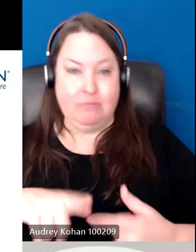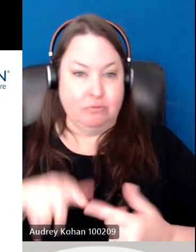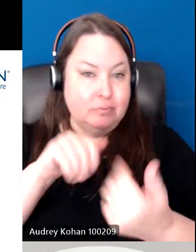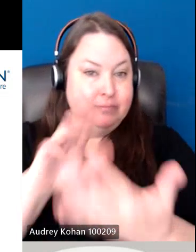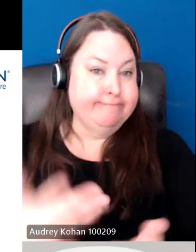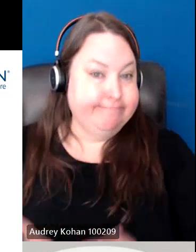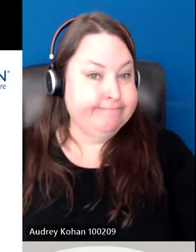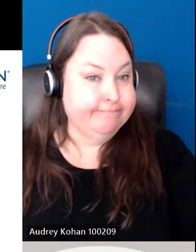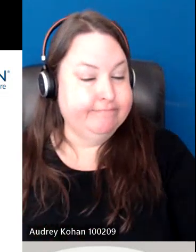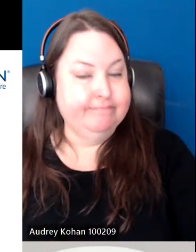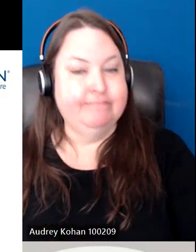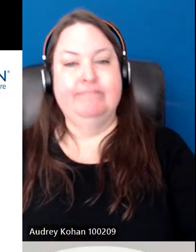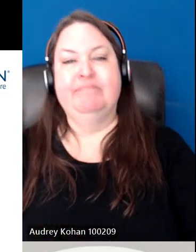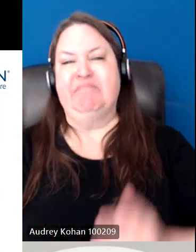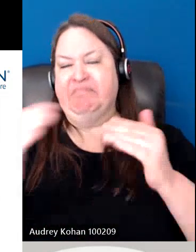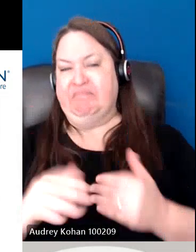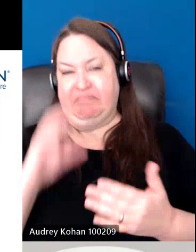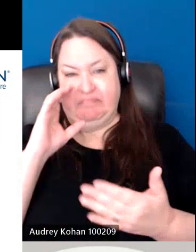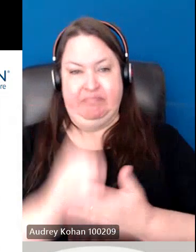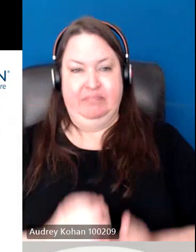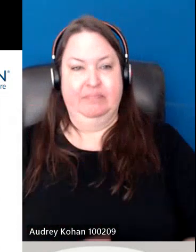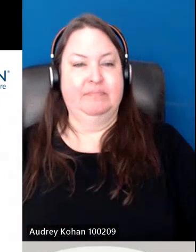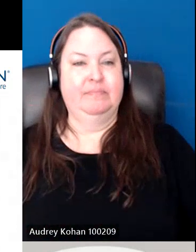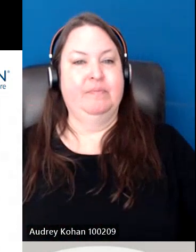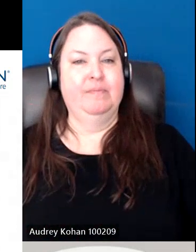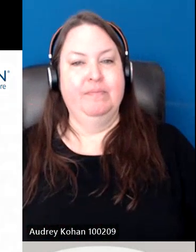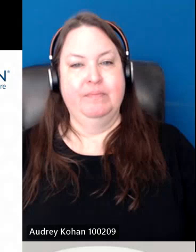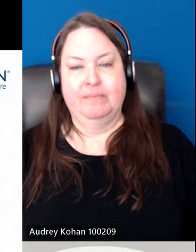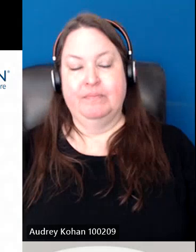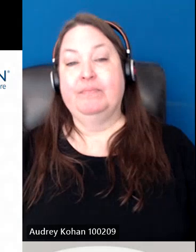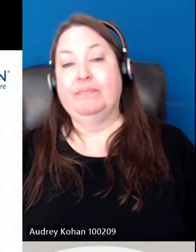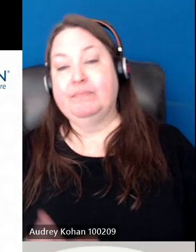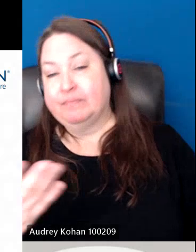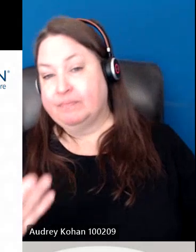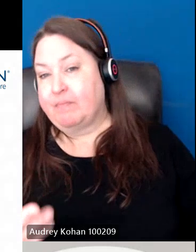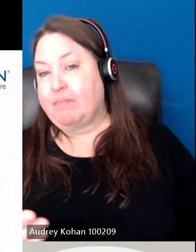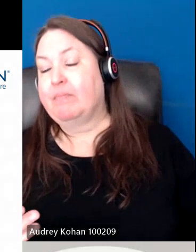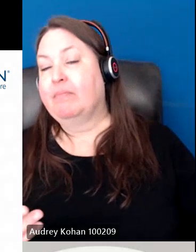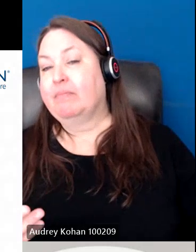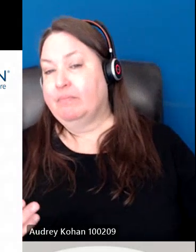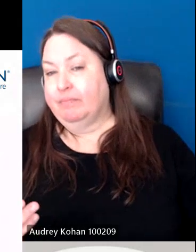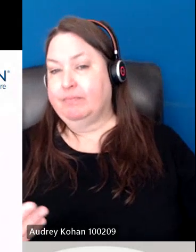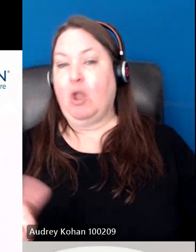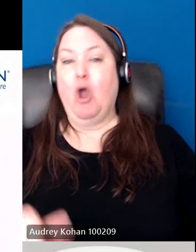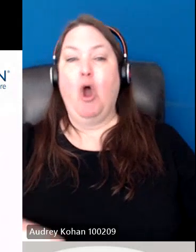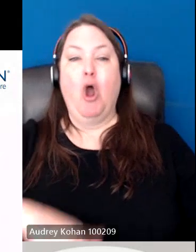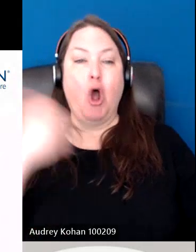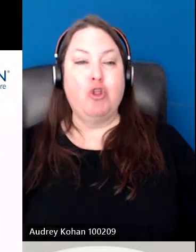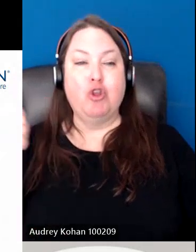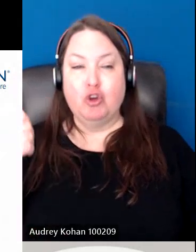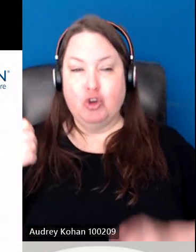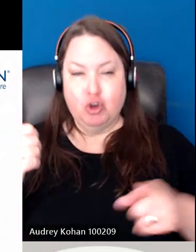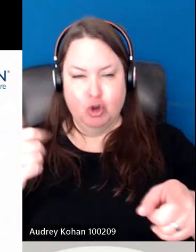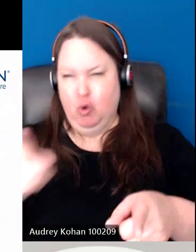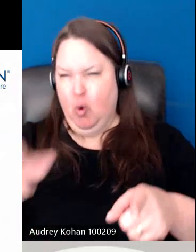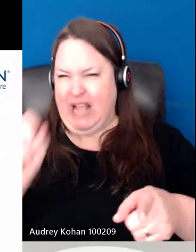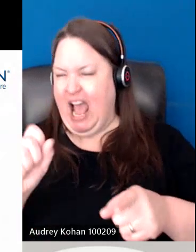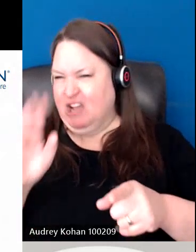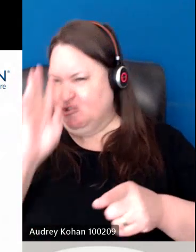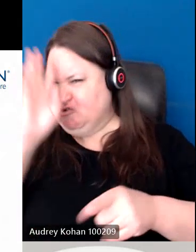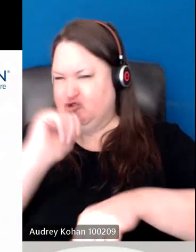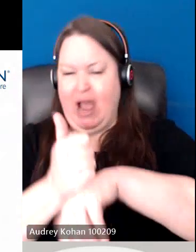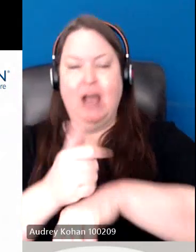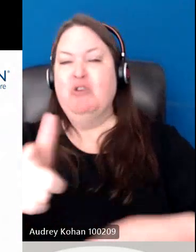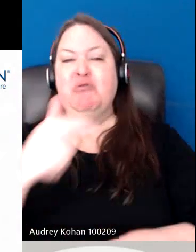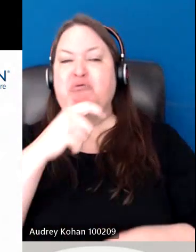slide so another uh tool and this is one you can create certainly don't have to utilize this